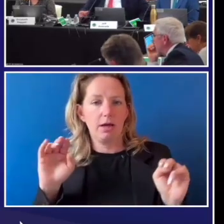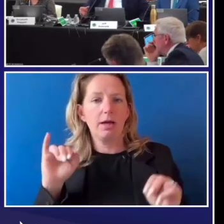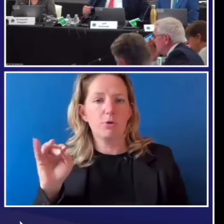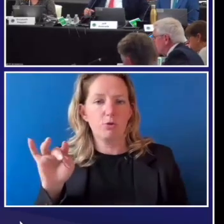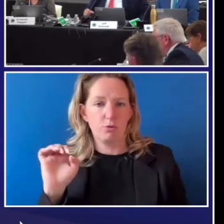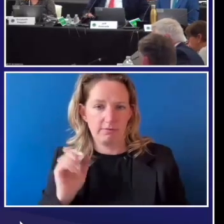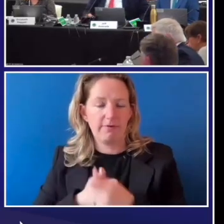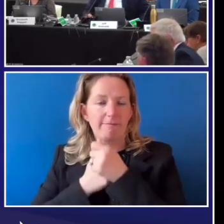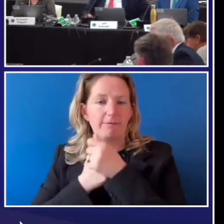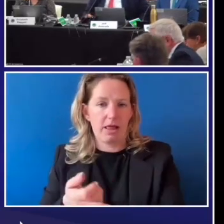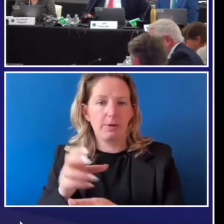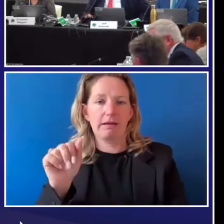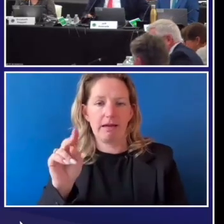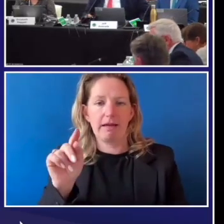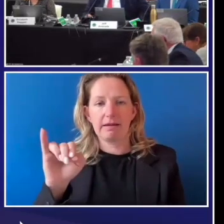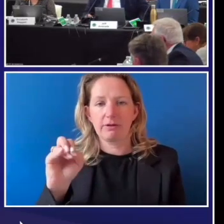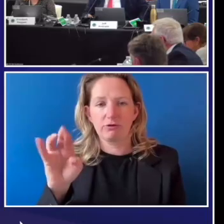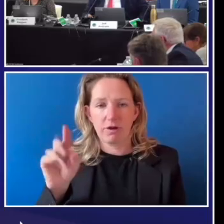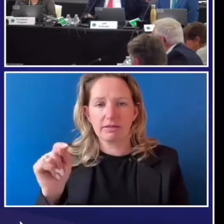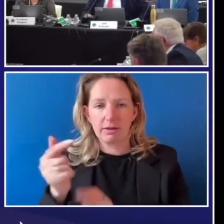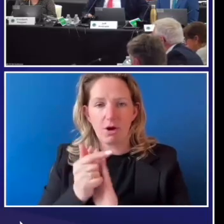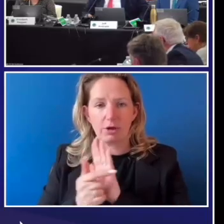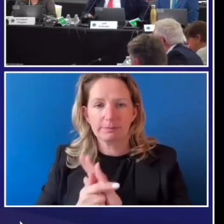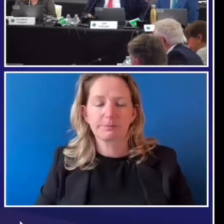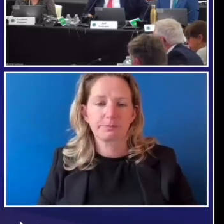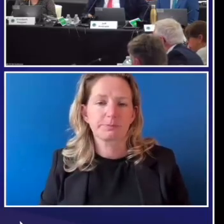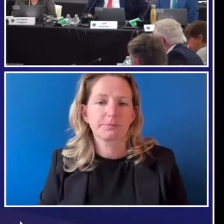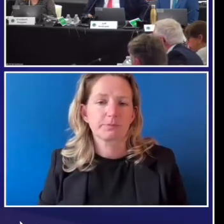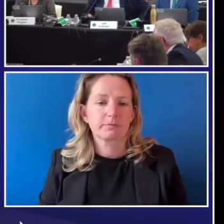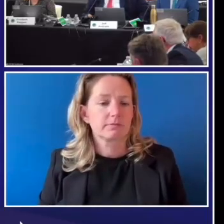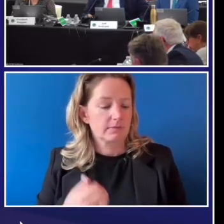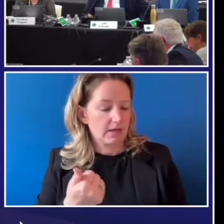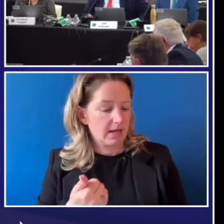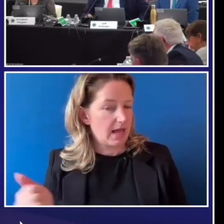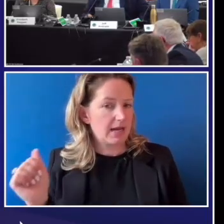Thank you, Jeff. Thank you, Jake. Are there any comments or questions on this section 13?